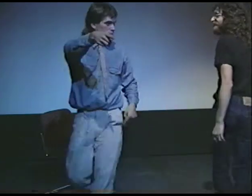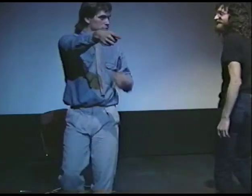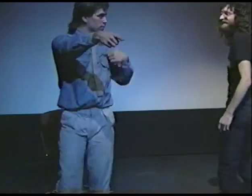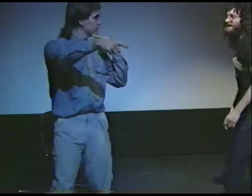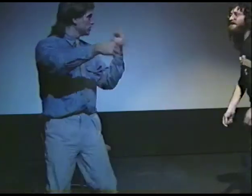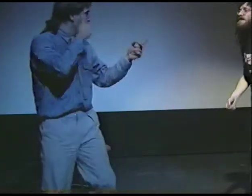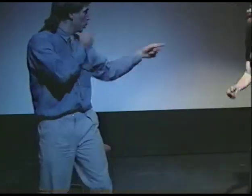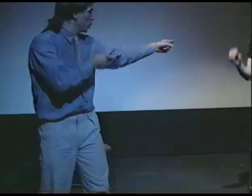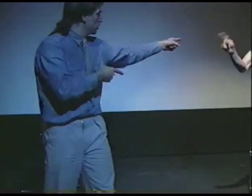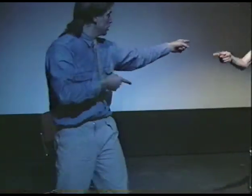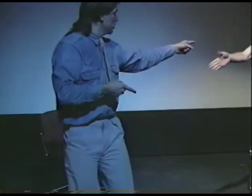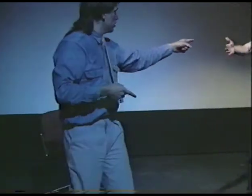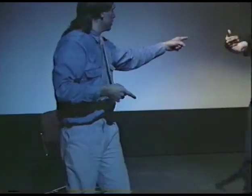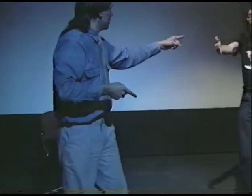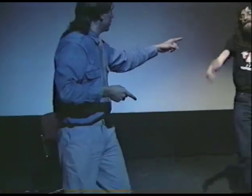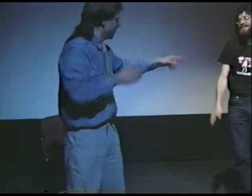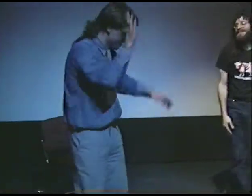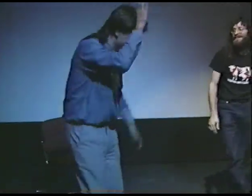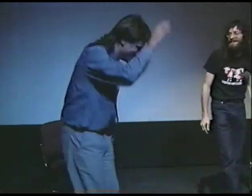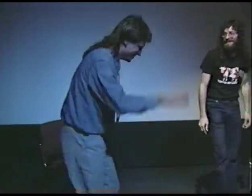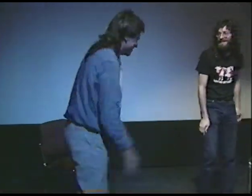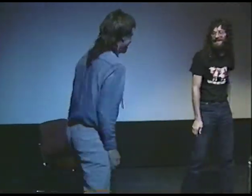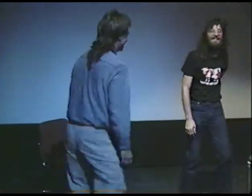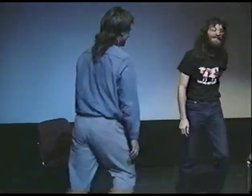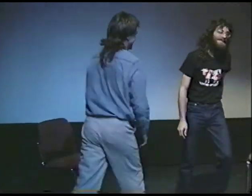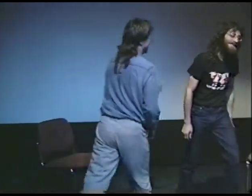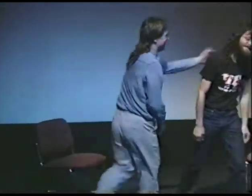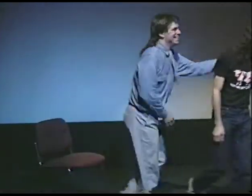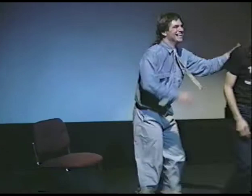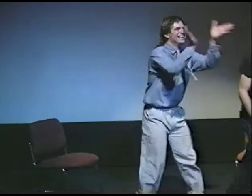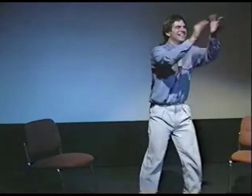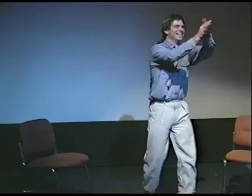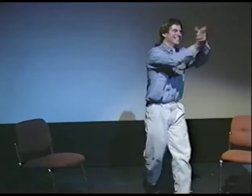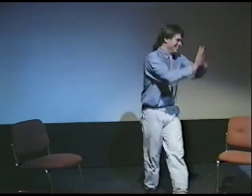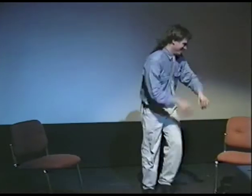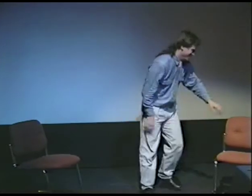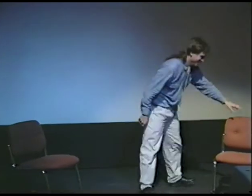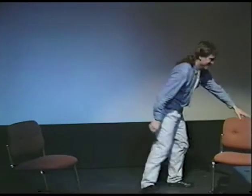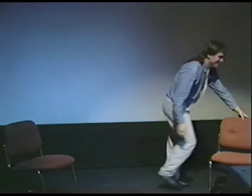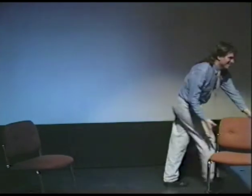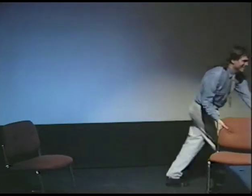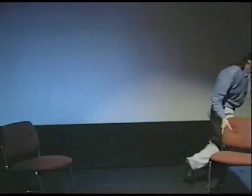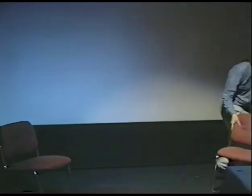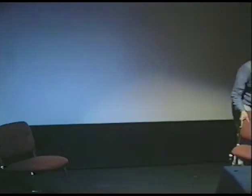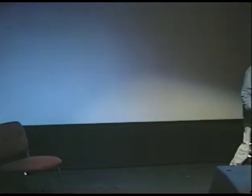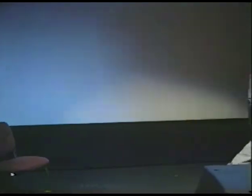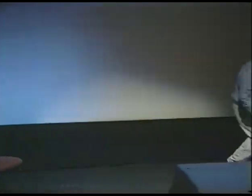I want to get out of here. I'll voice for you now. I'm going to go sit in the .. And I'll voice for you. OK. Thank you